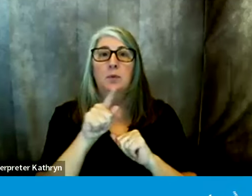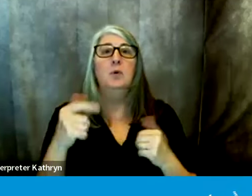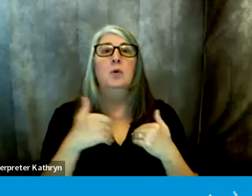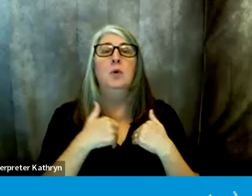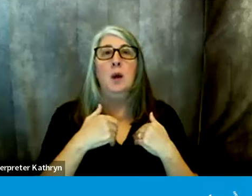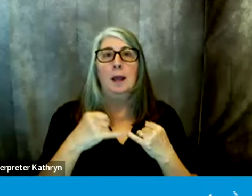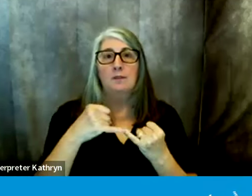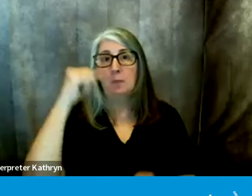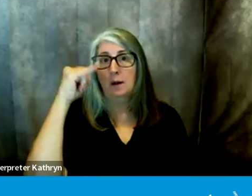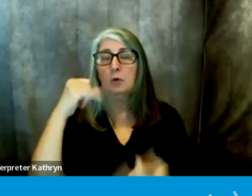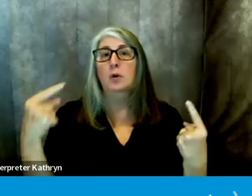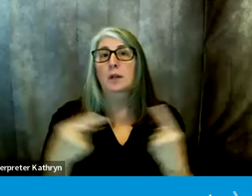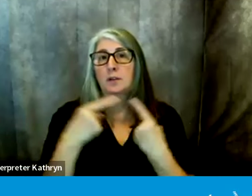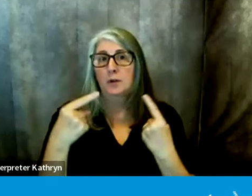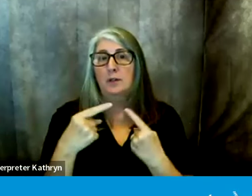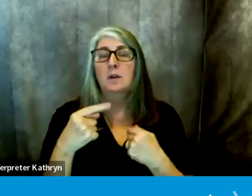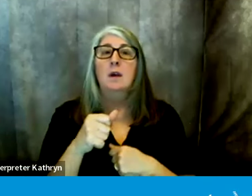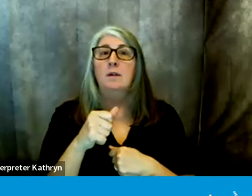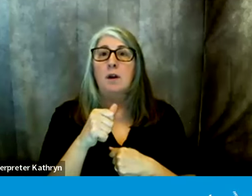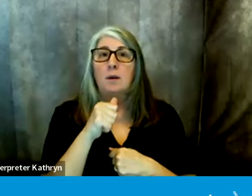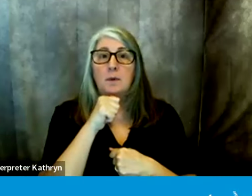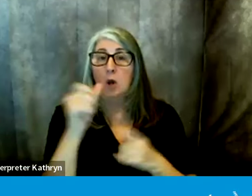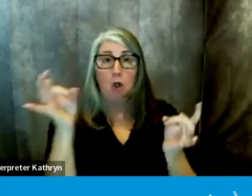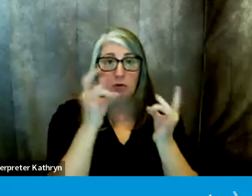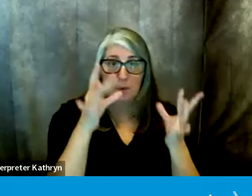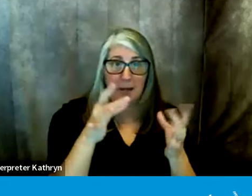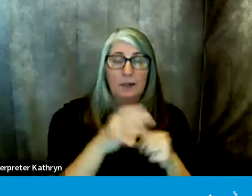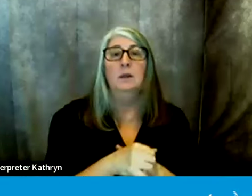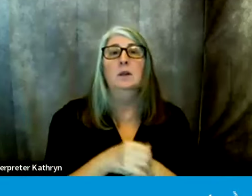due to non-traumatic conditions. The cause for injury